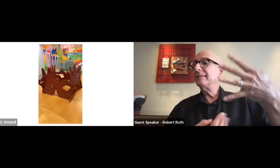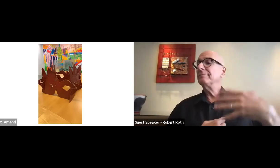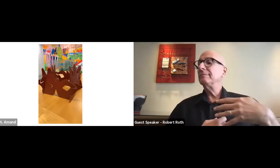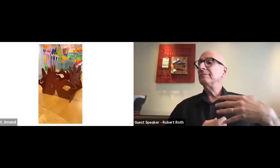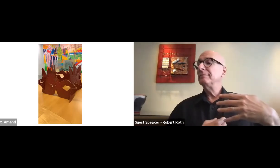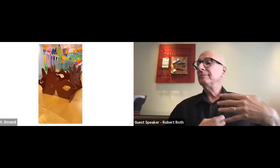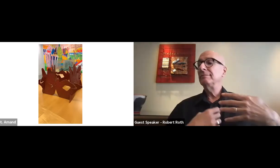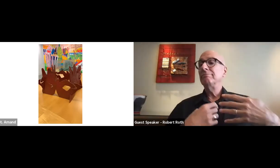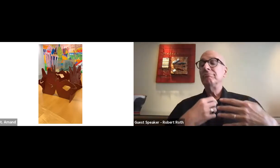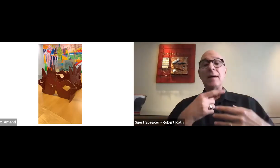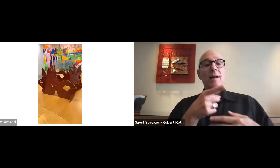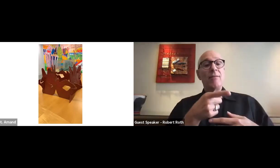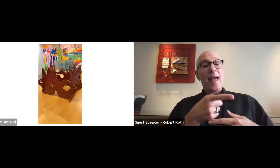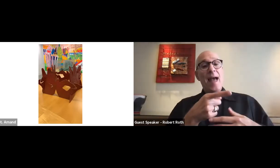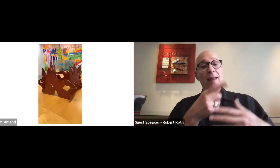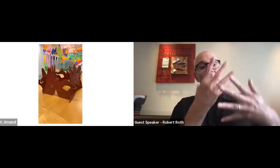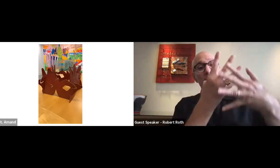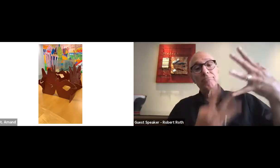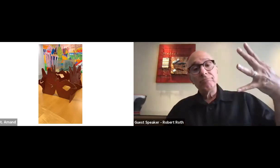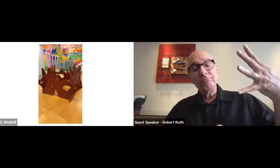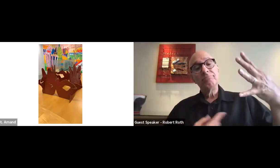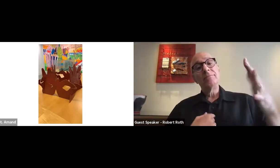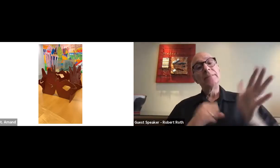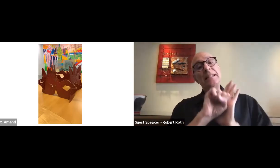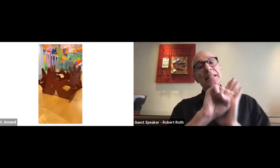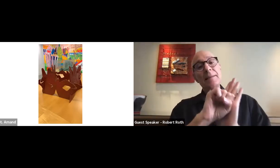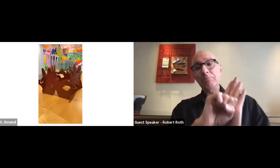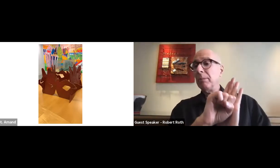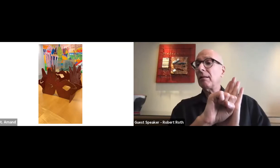He would use wires and weave them together in a grid form,